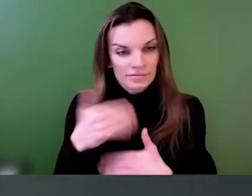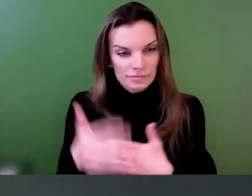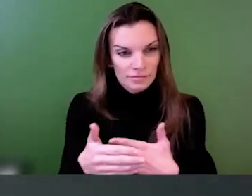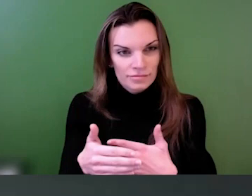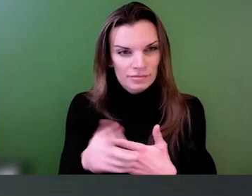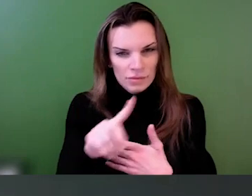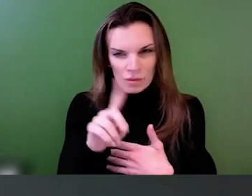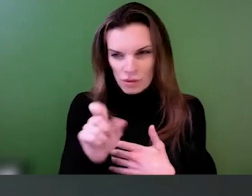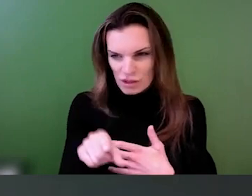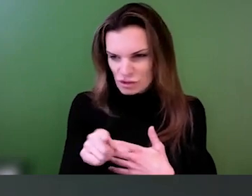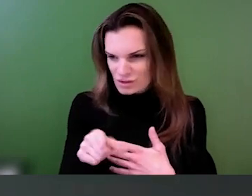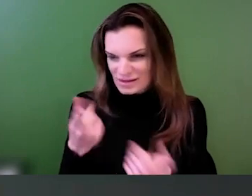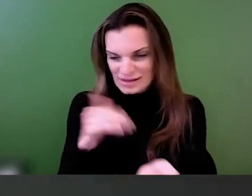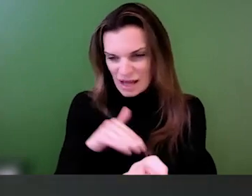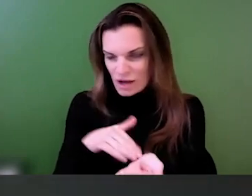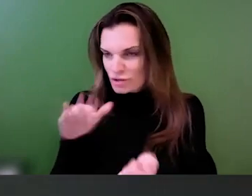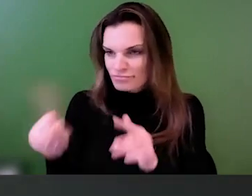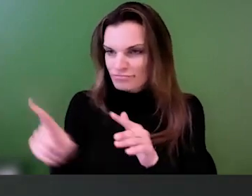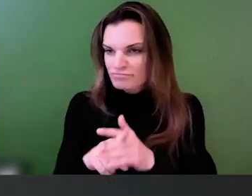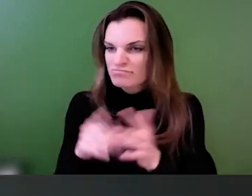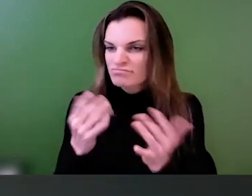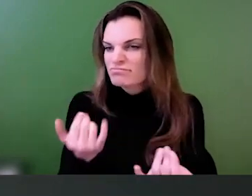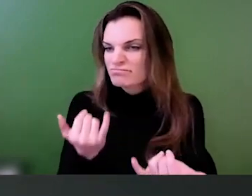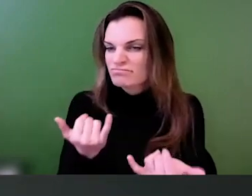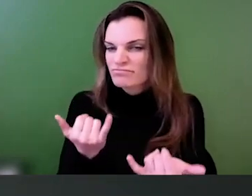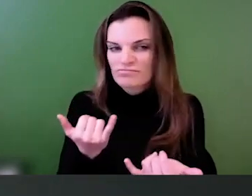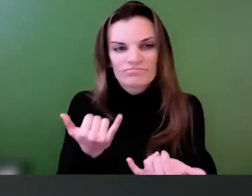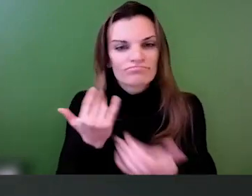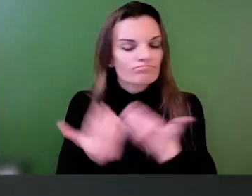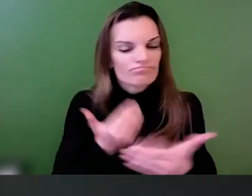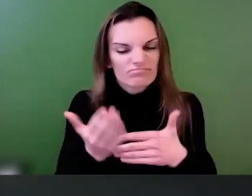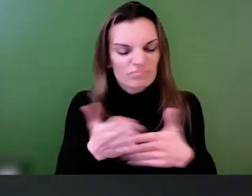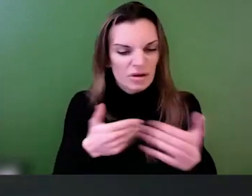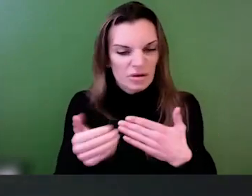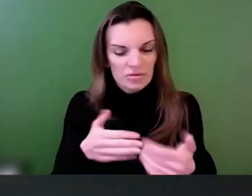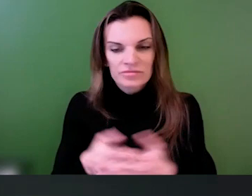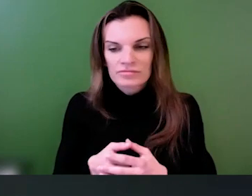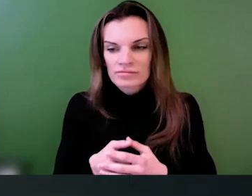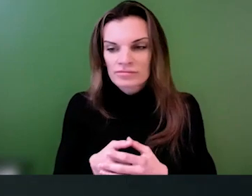don't believe that Dr. Chan is here yet so we are just going to keep it moving. But our next